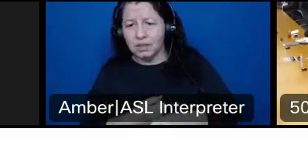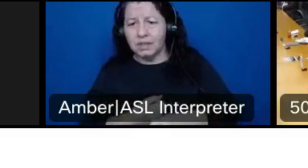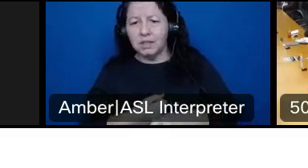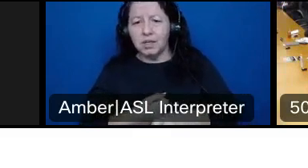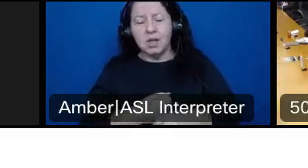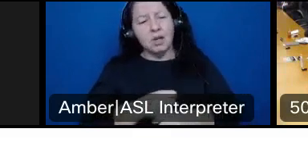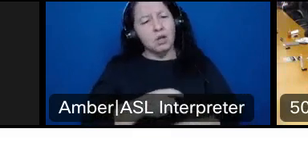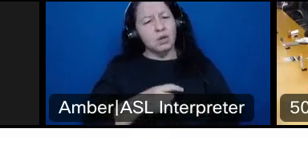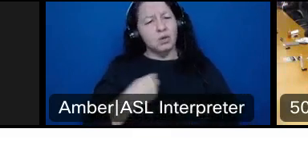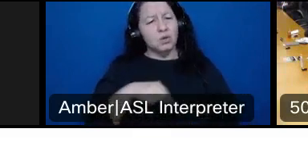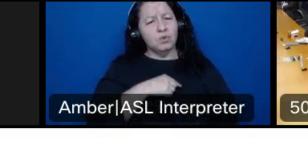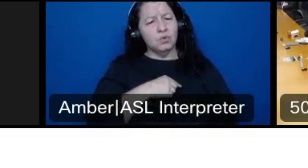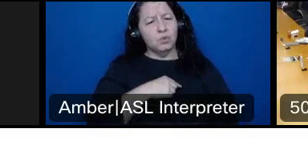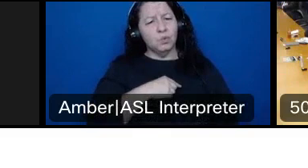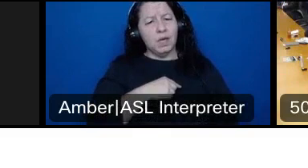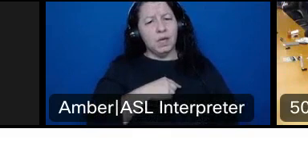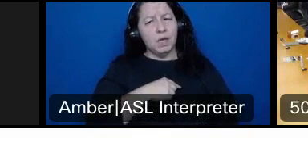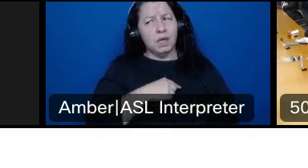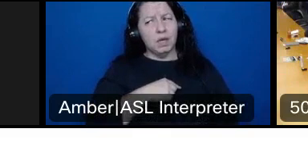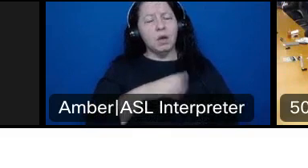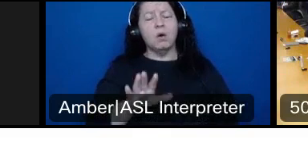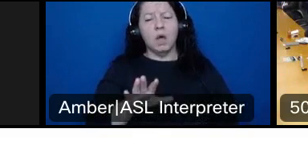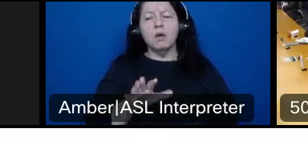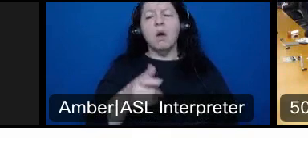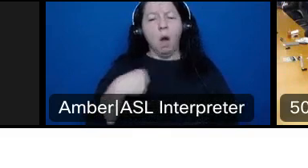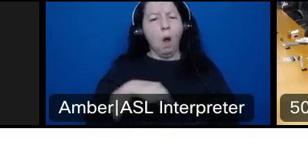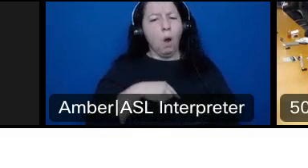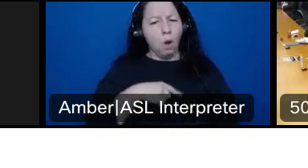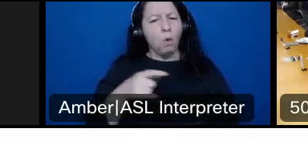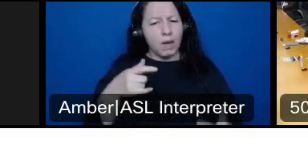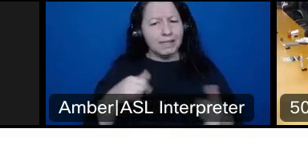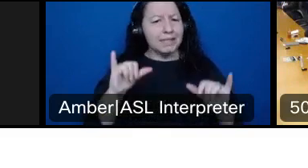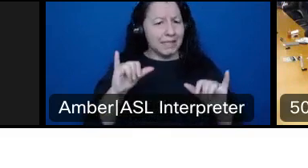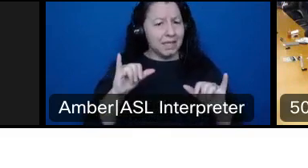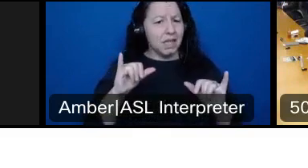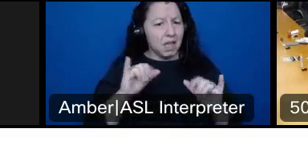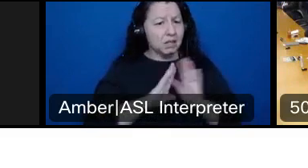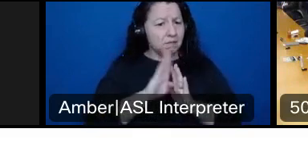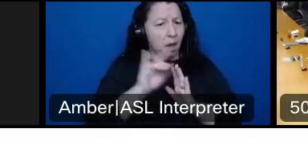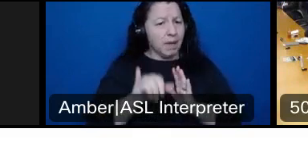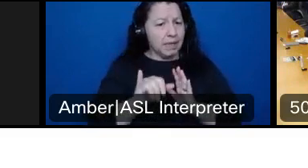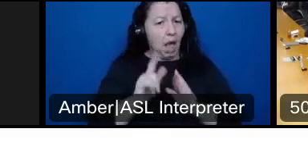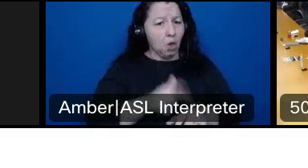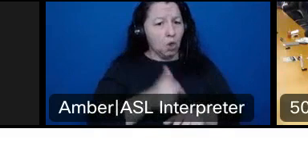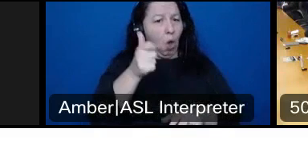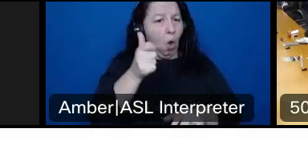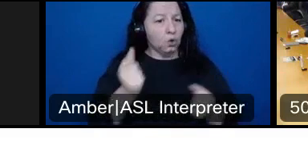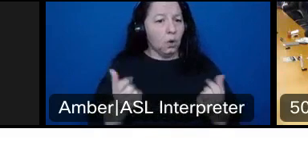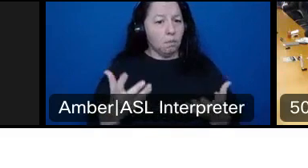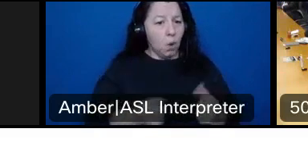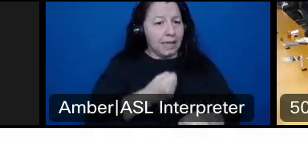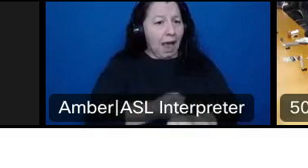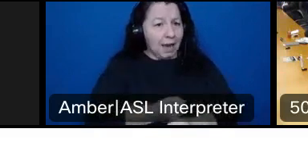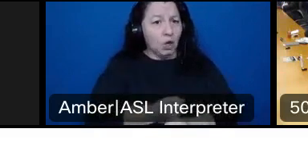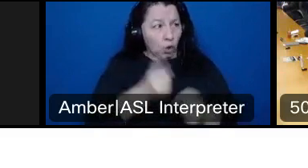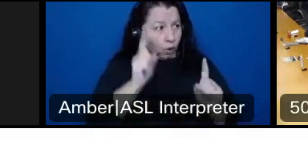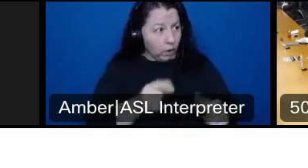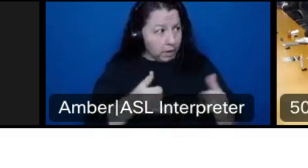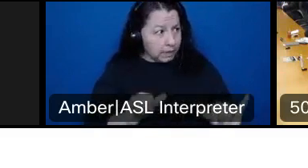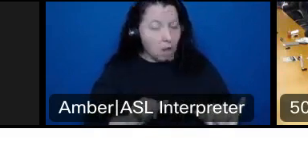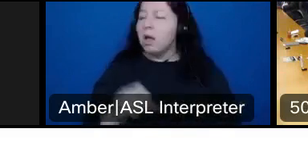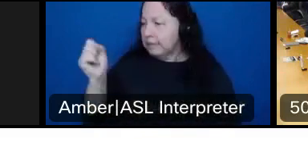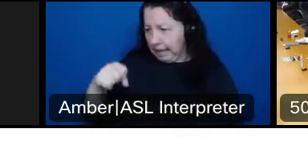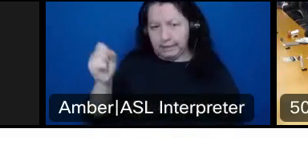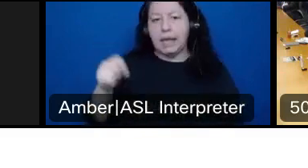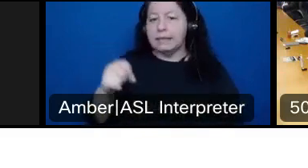Do we have, are we still in the process of developing that longer multi year agreement with them? Is that yes, yes. We're expecting I'm Joanna. We never good.